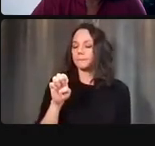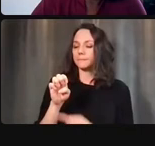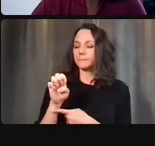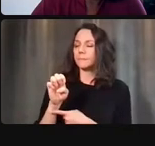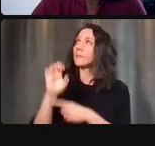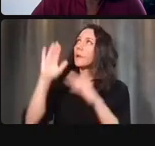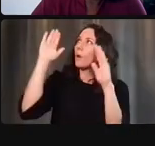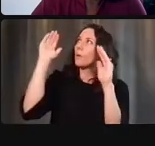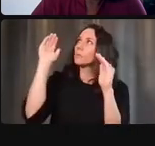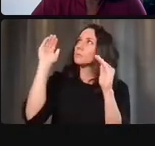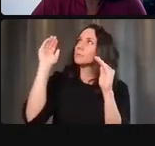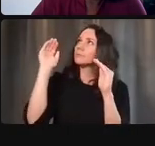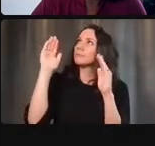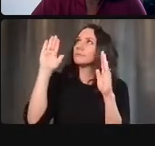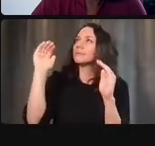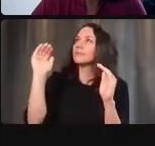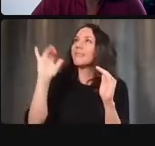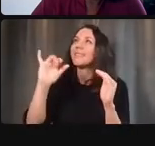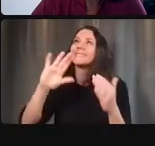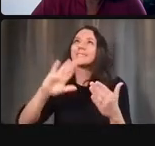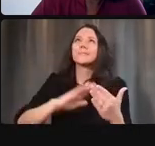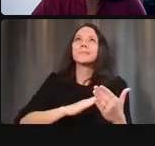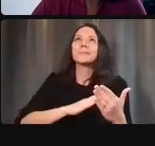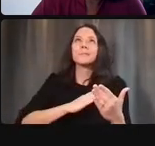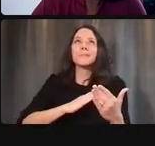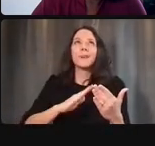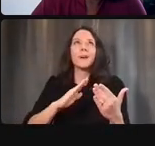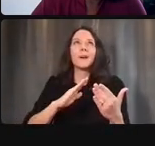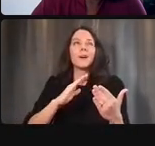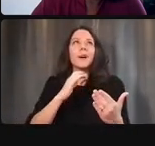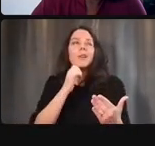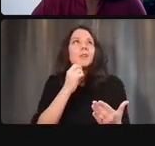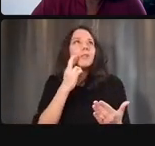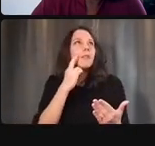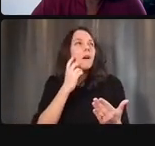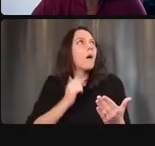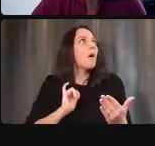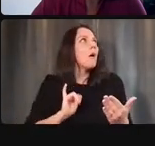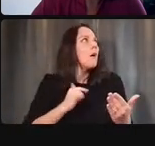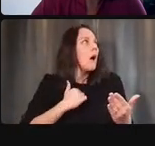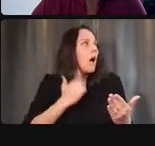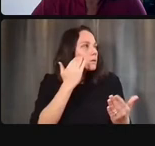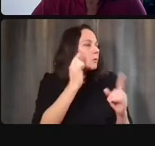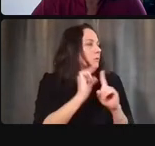Hope is a song you didn't realize you knew the words to until you dared to dance.